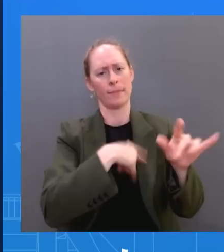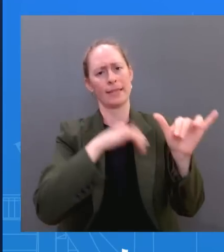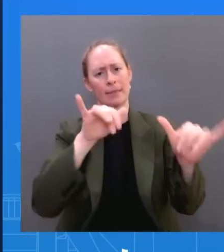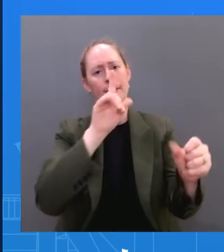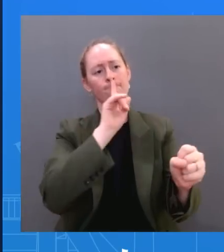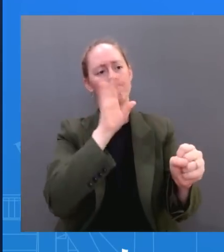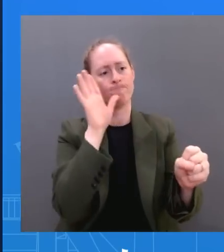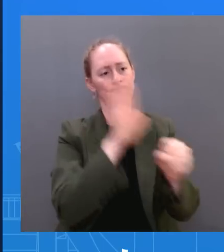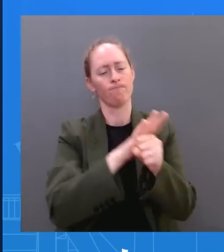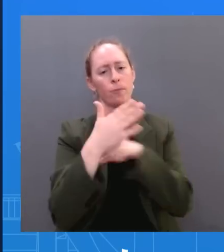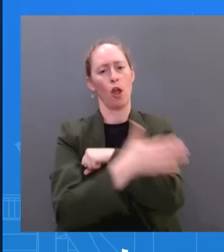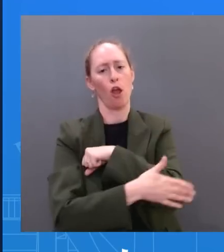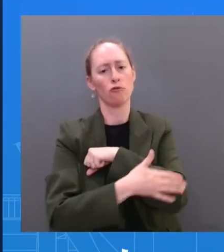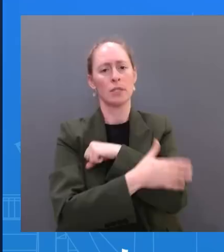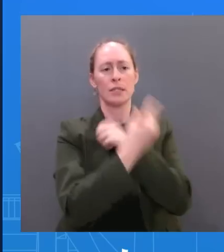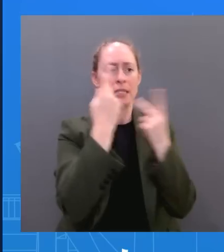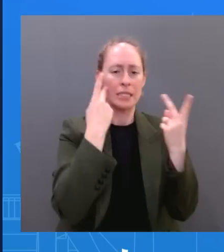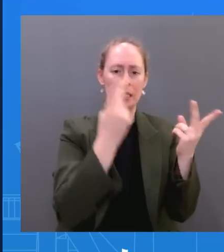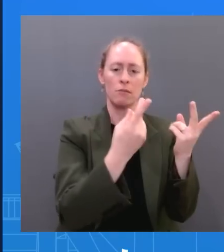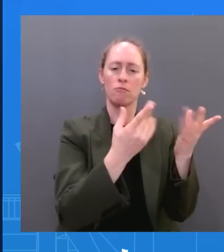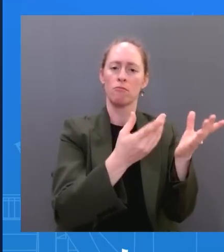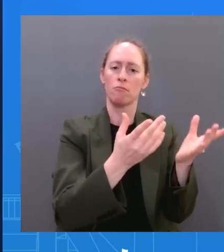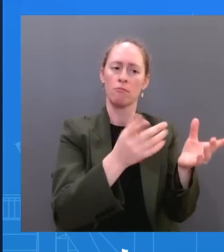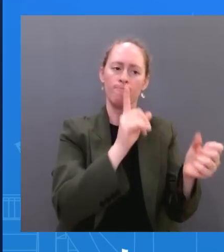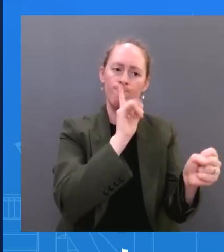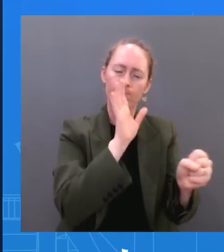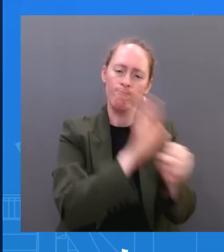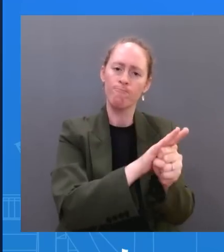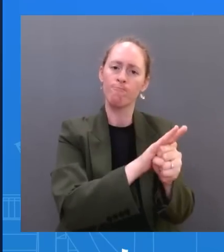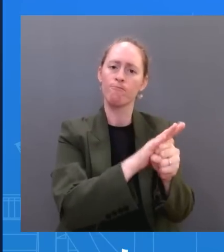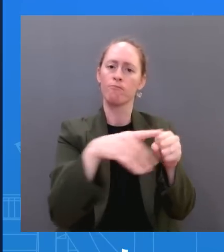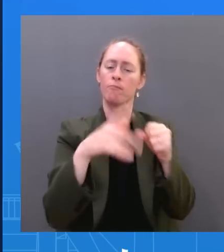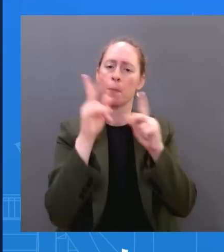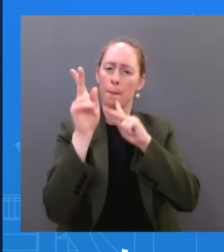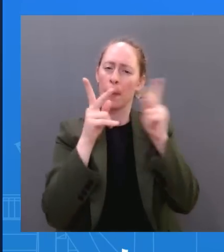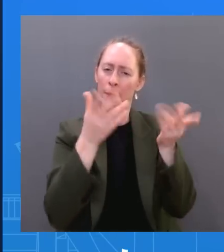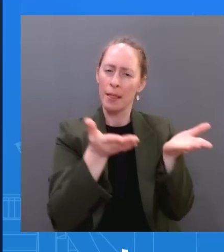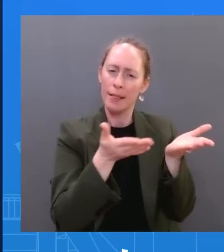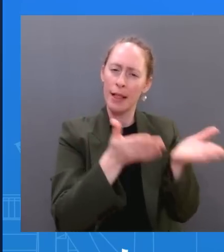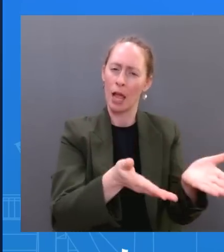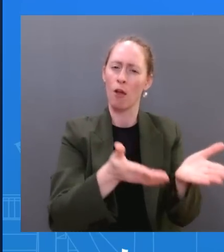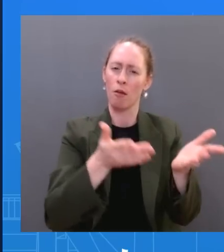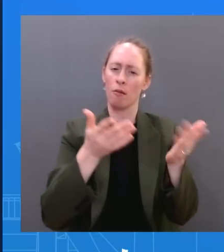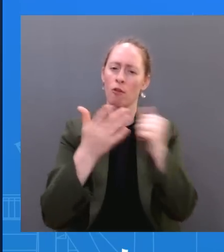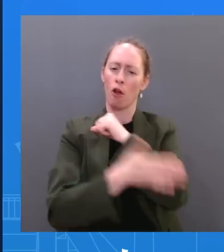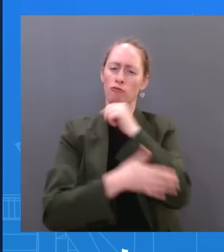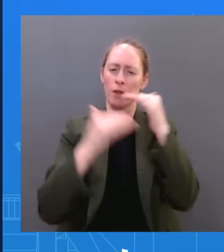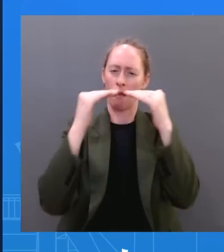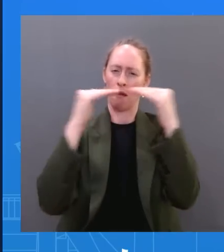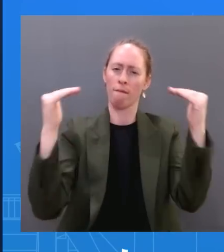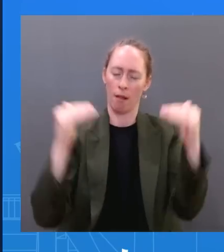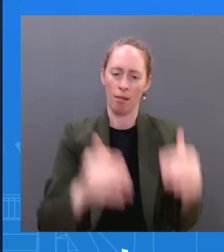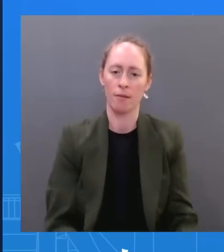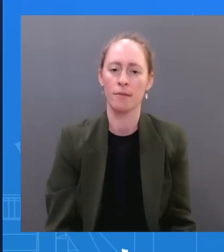for the future. That's what he's going to want to put on display, and that is the message that he will convey through the totality of his meetings in Israel.